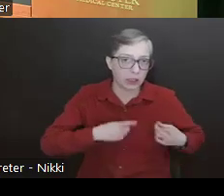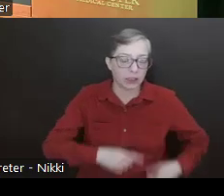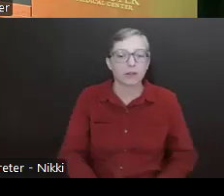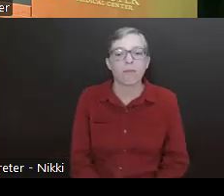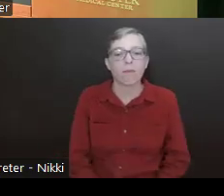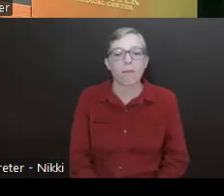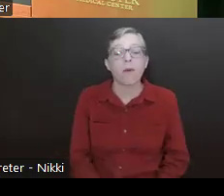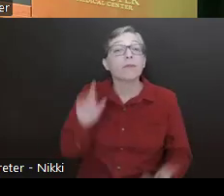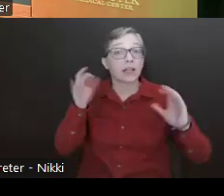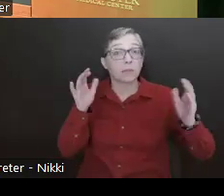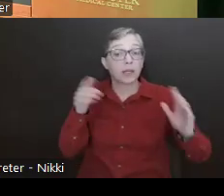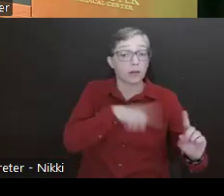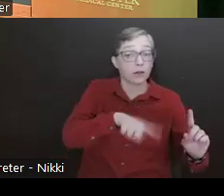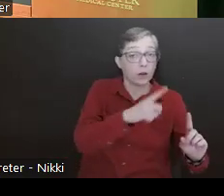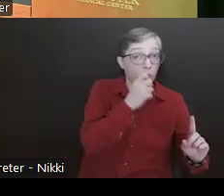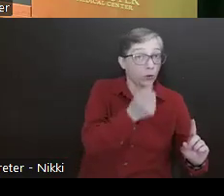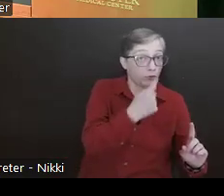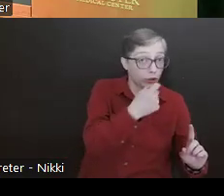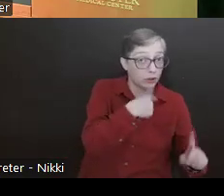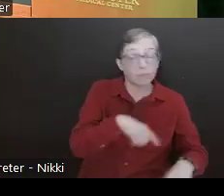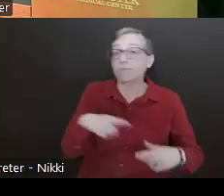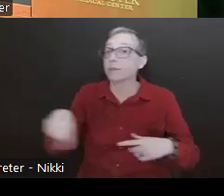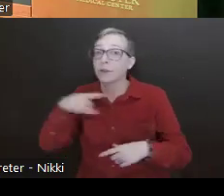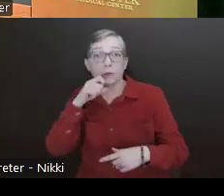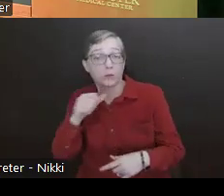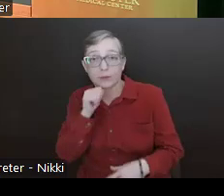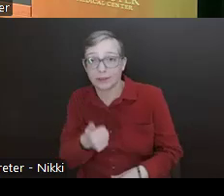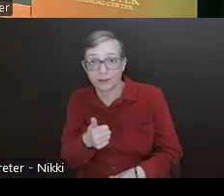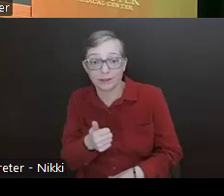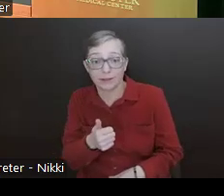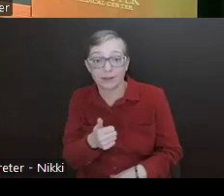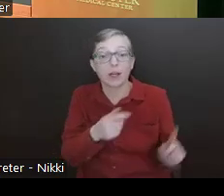didn't those who had received an anti-depressant actually were living longer and had a lower risk